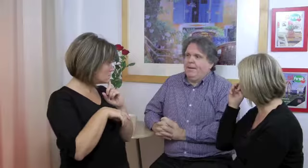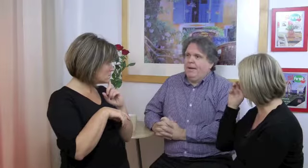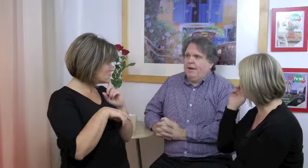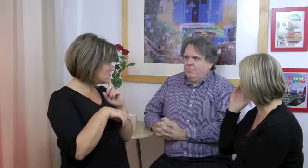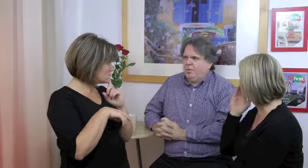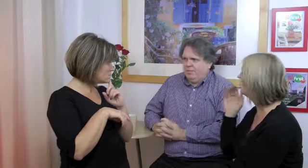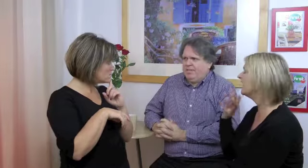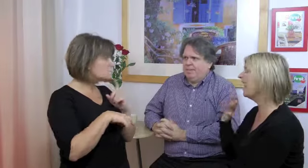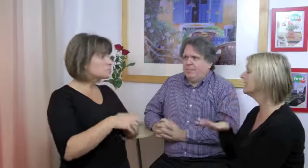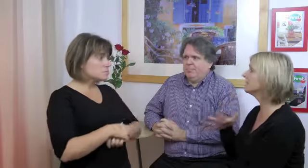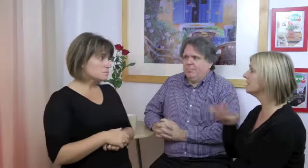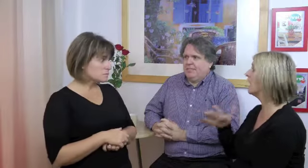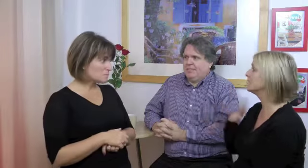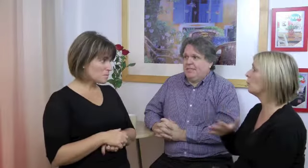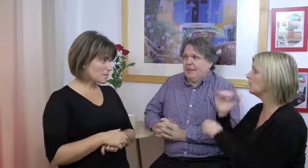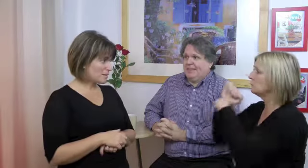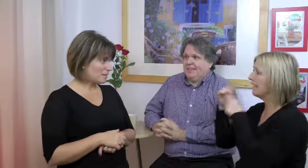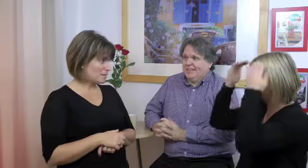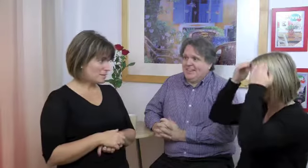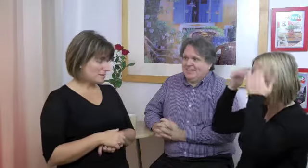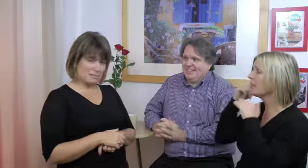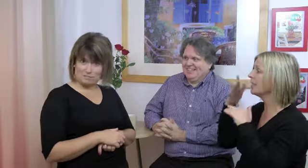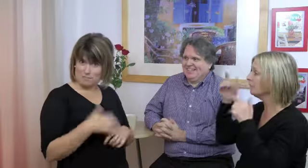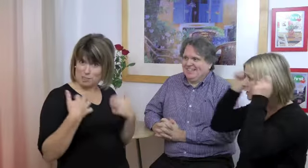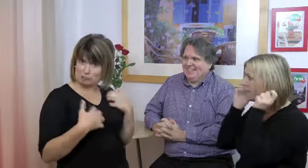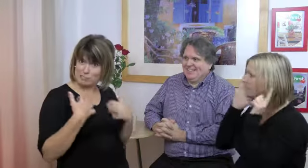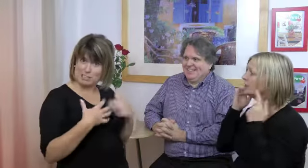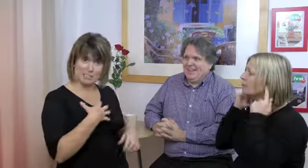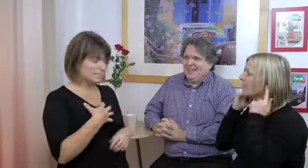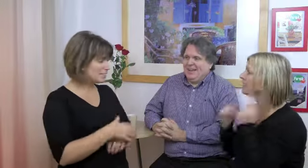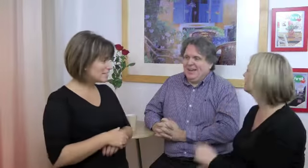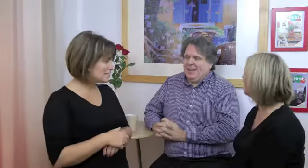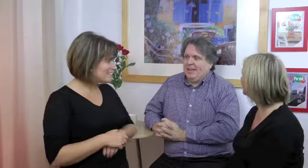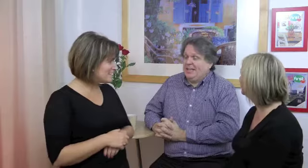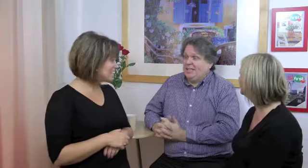More than to protect him, his head, I think yes.